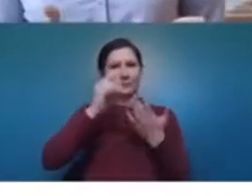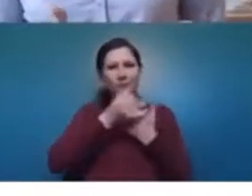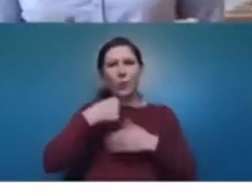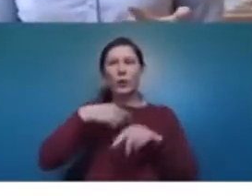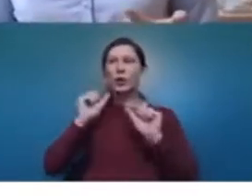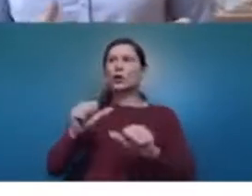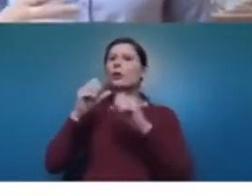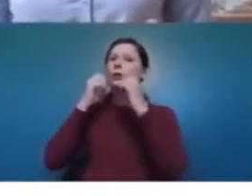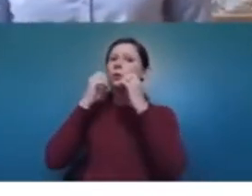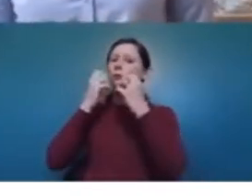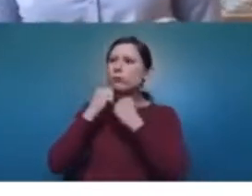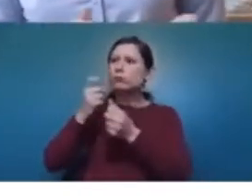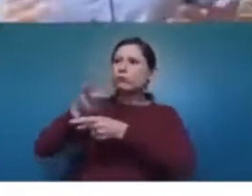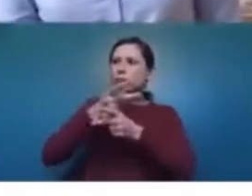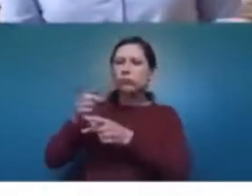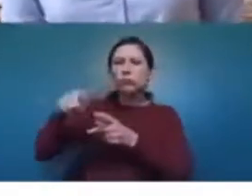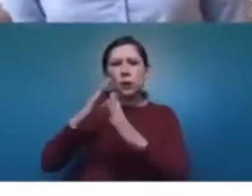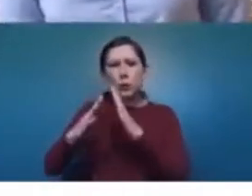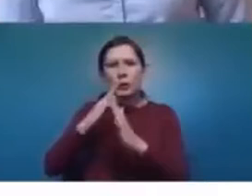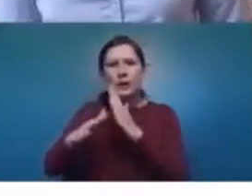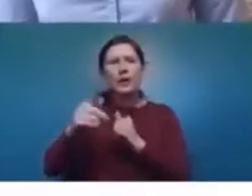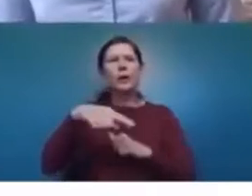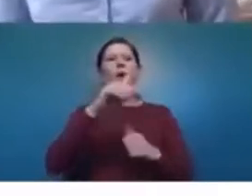that cares about water and the life that it sustains.